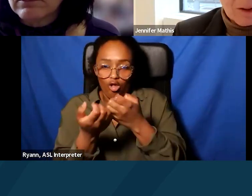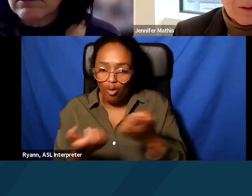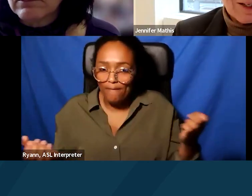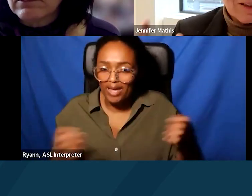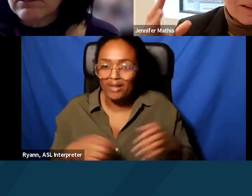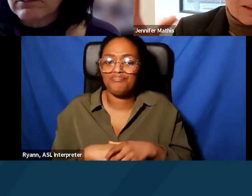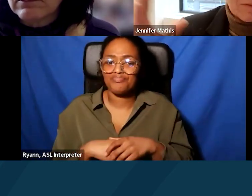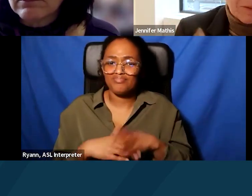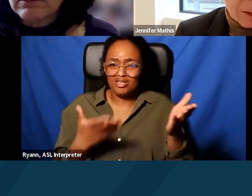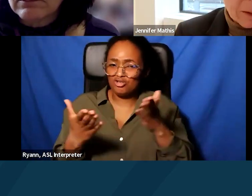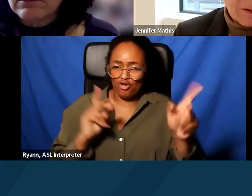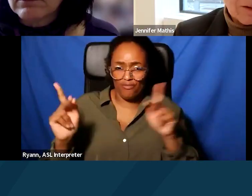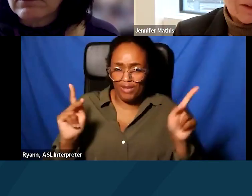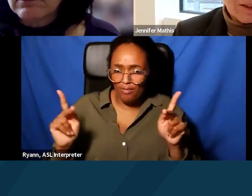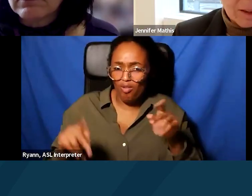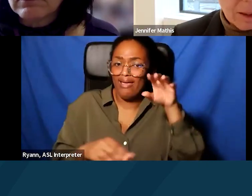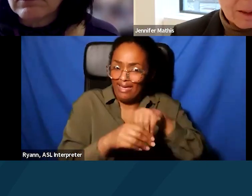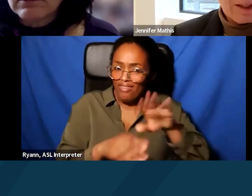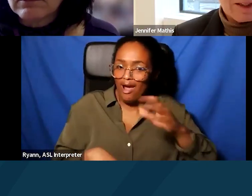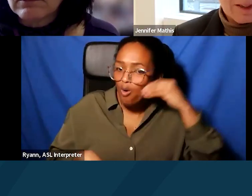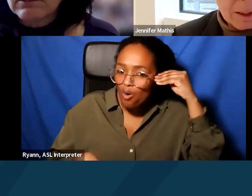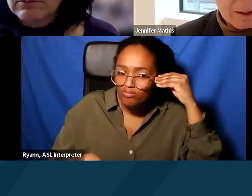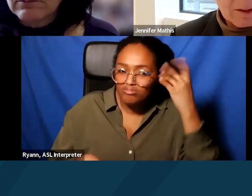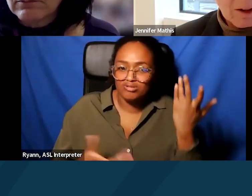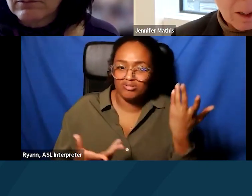And so I just think it's important to understand to the extent that Texas is